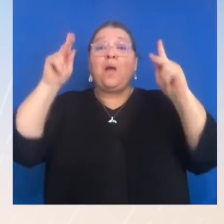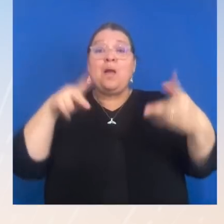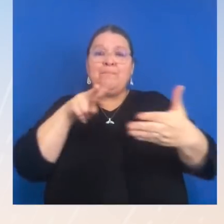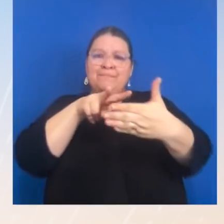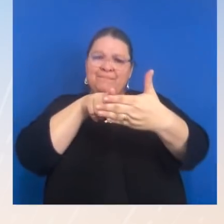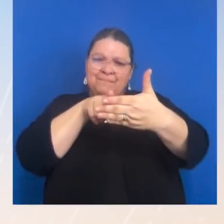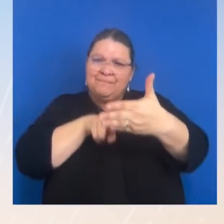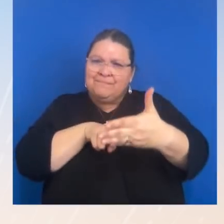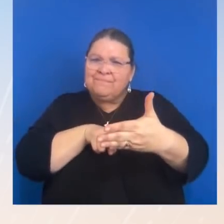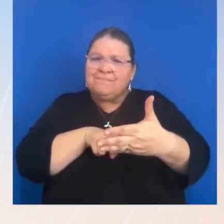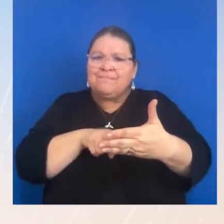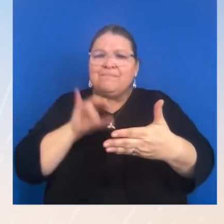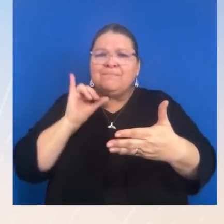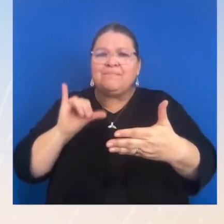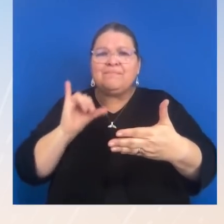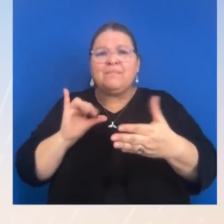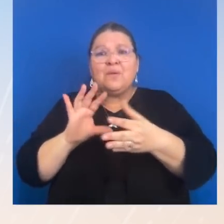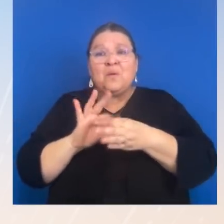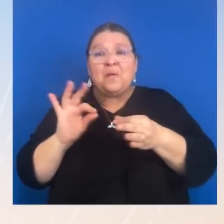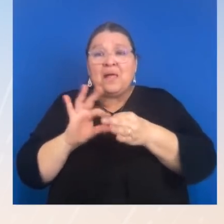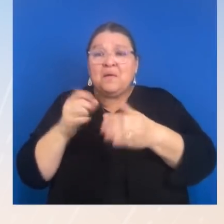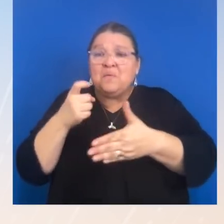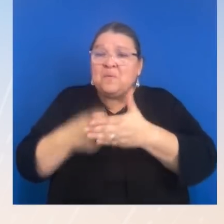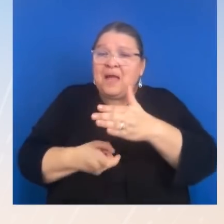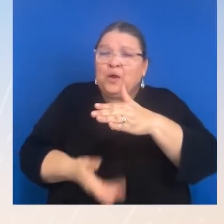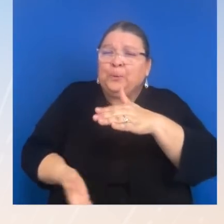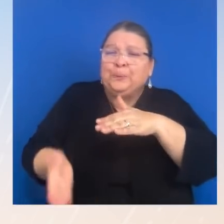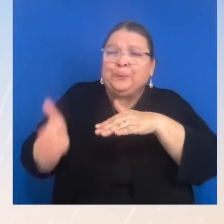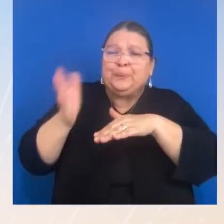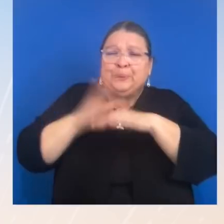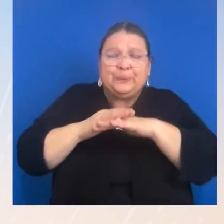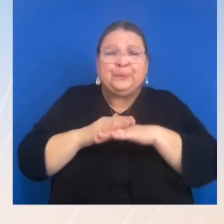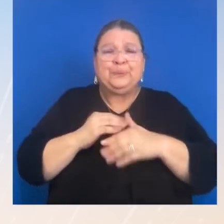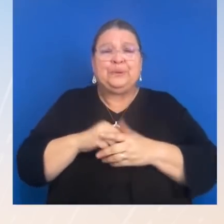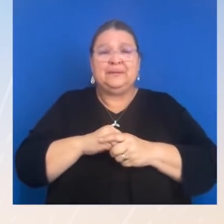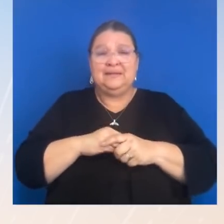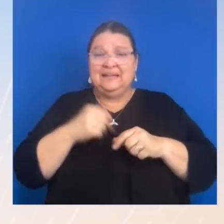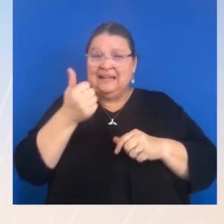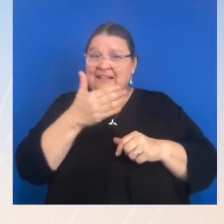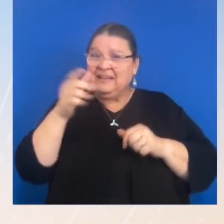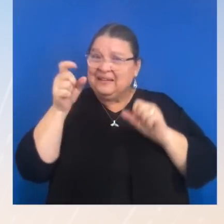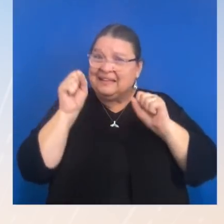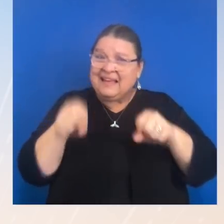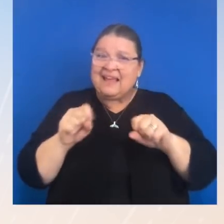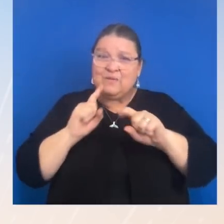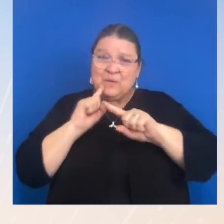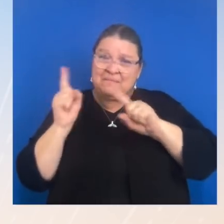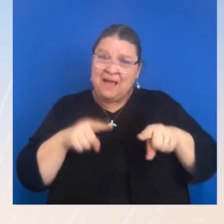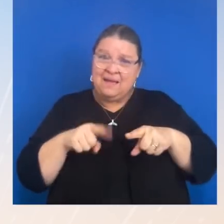like immediate relief to the rising costs? Ms. Psaki: I would say that a huge part of what we've done has provided imp- --